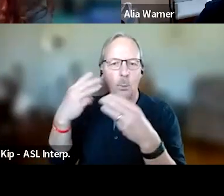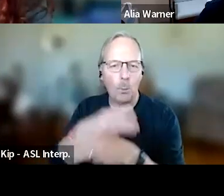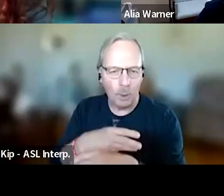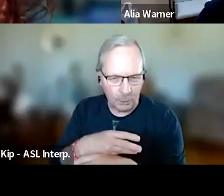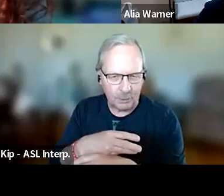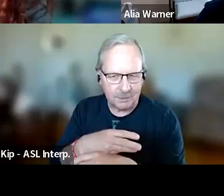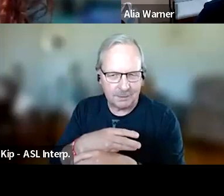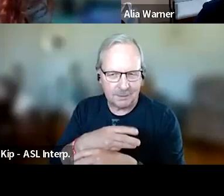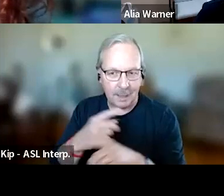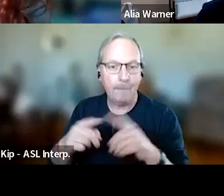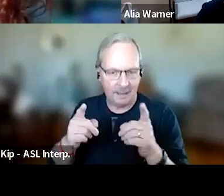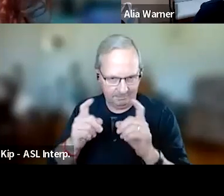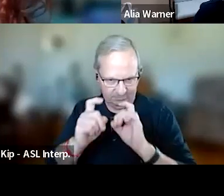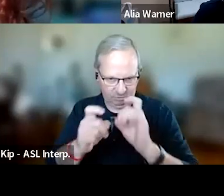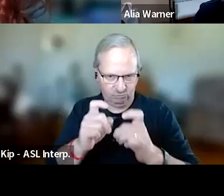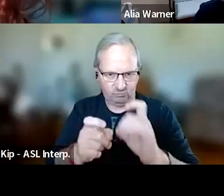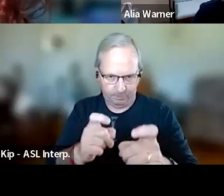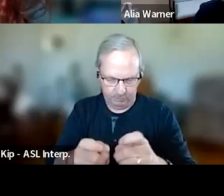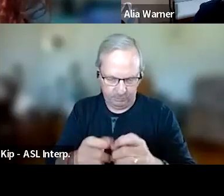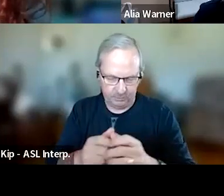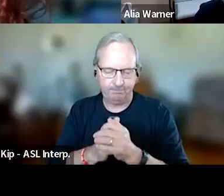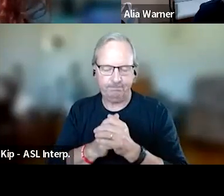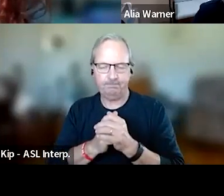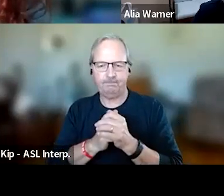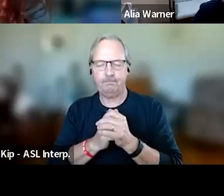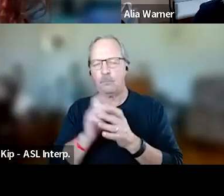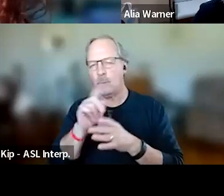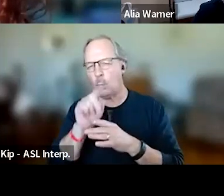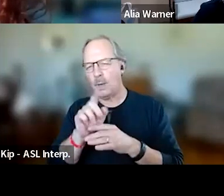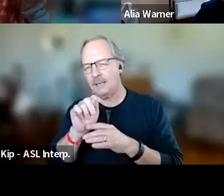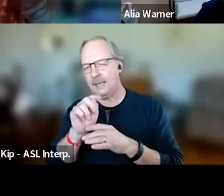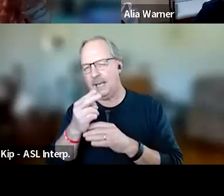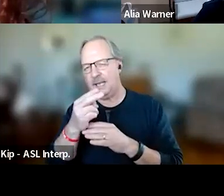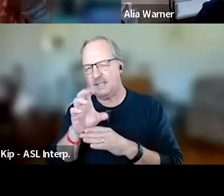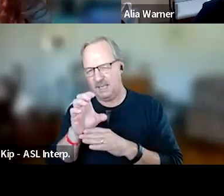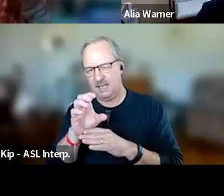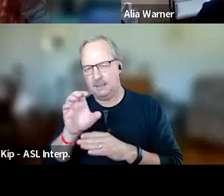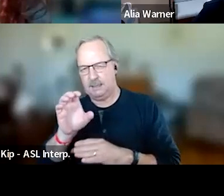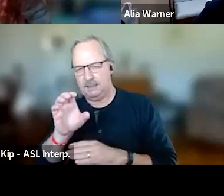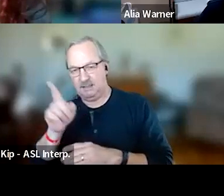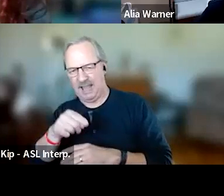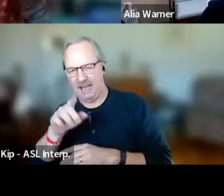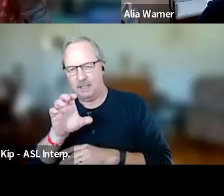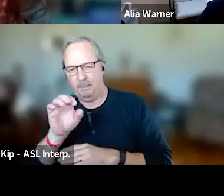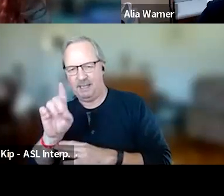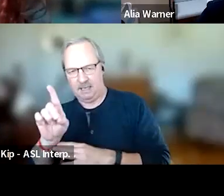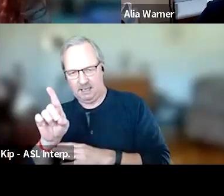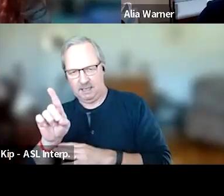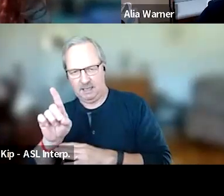But it definitely contributes. The question's THC\CBD. I would be really hesitant with this information